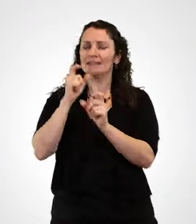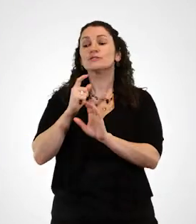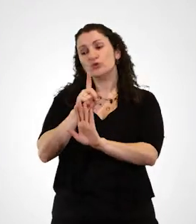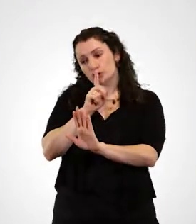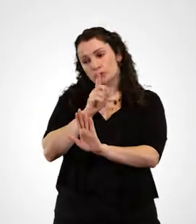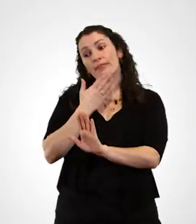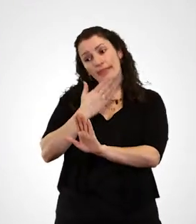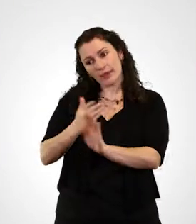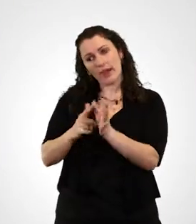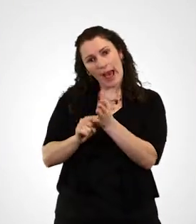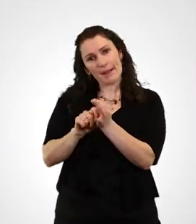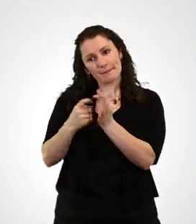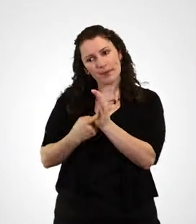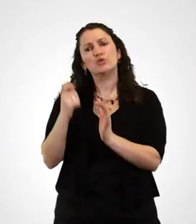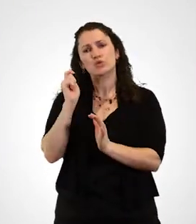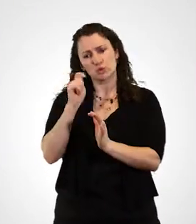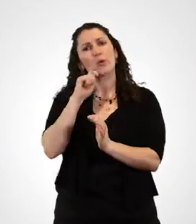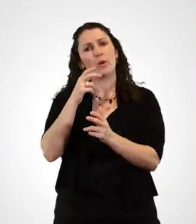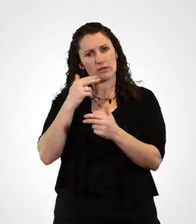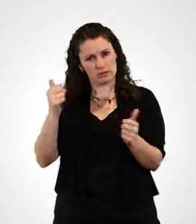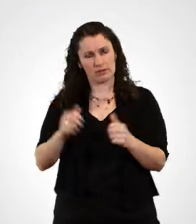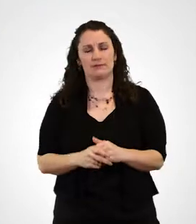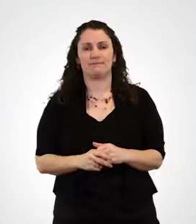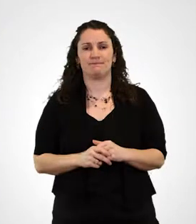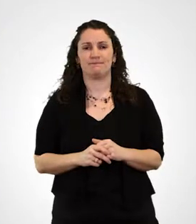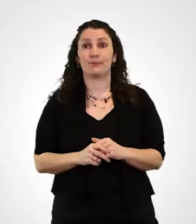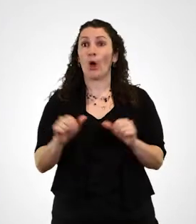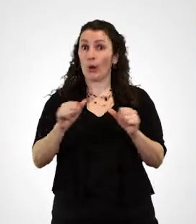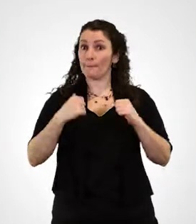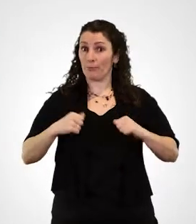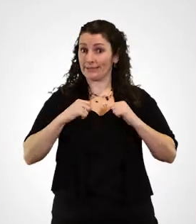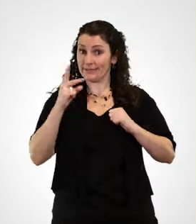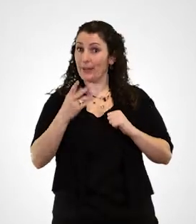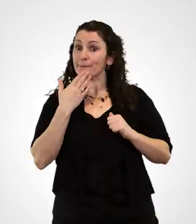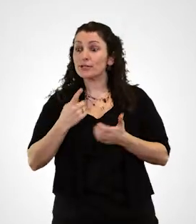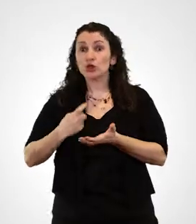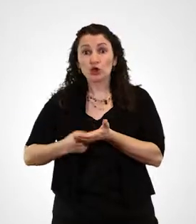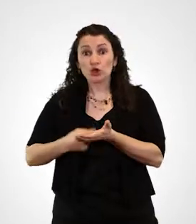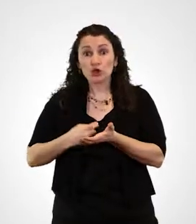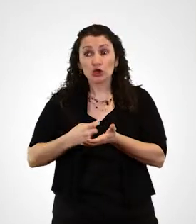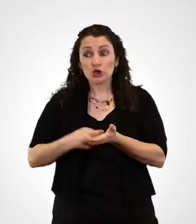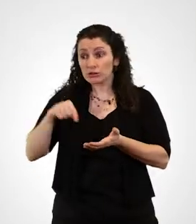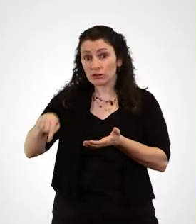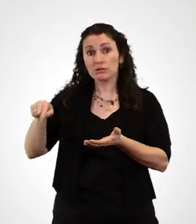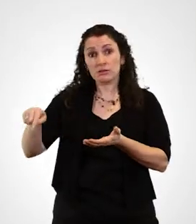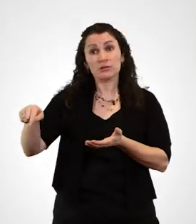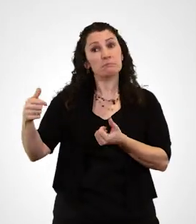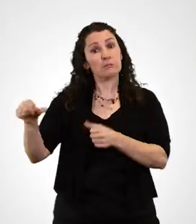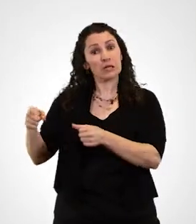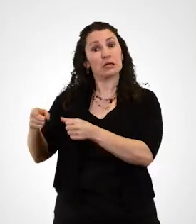Let's say it again, ready? Rrr, rrr, rrr.